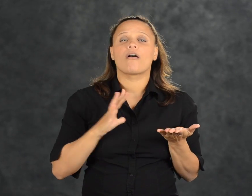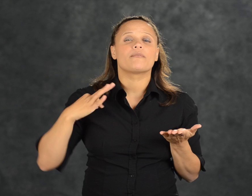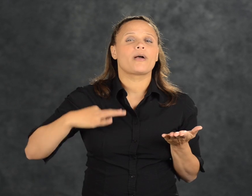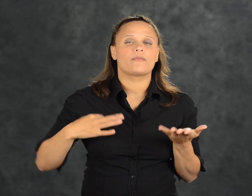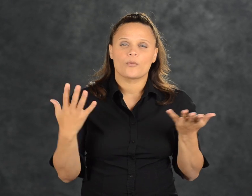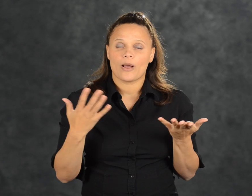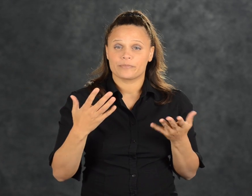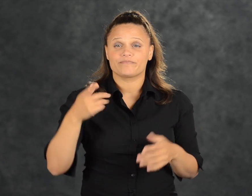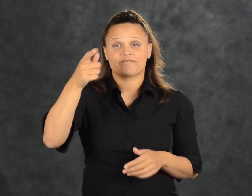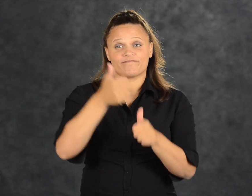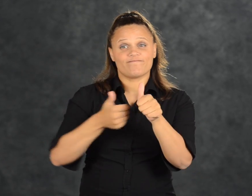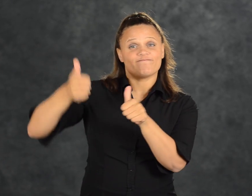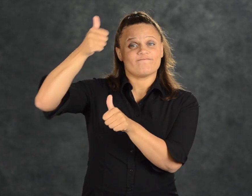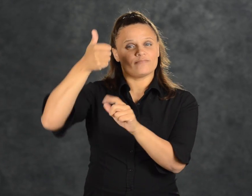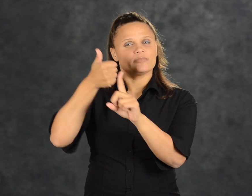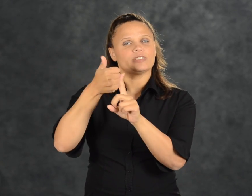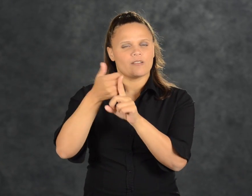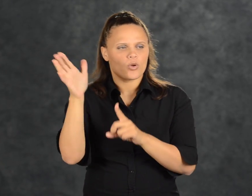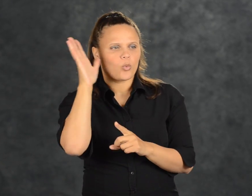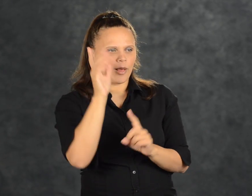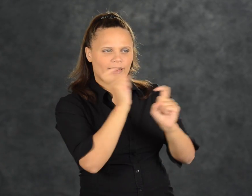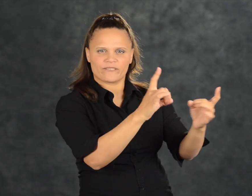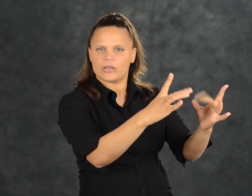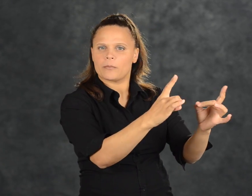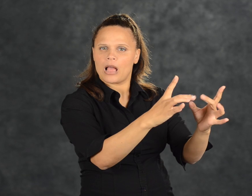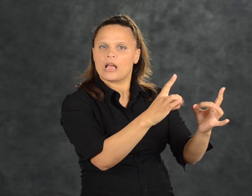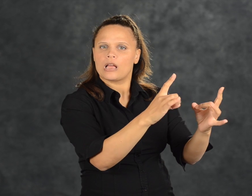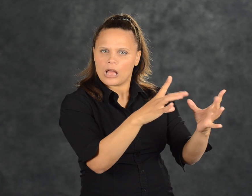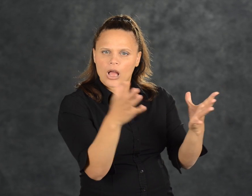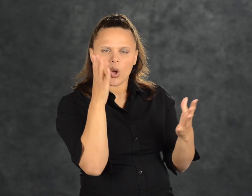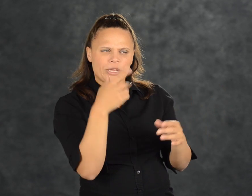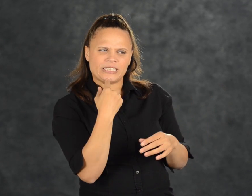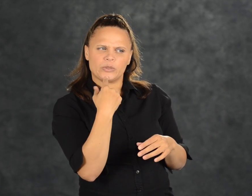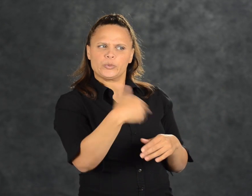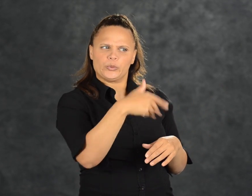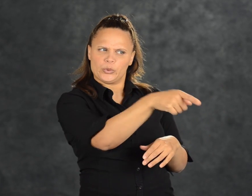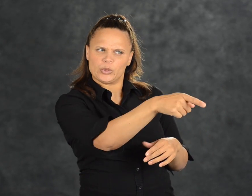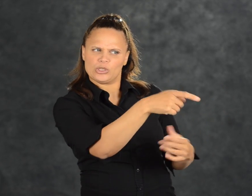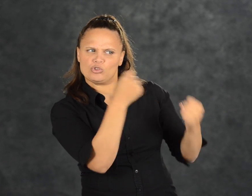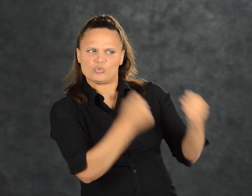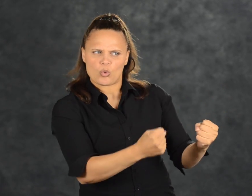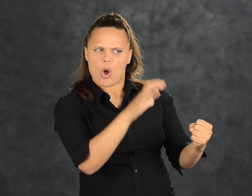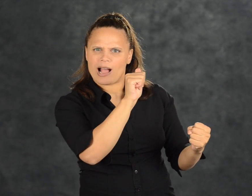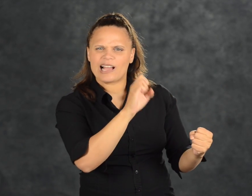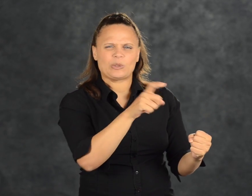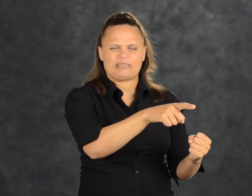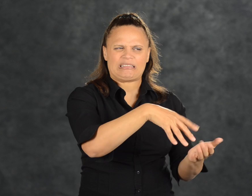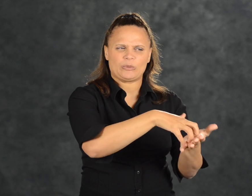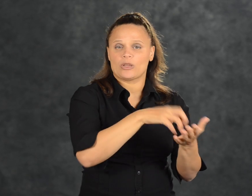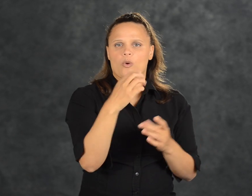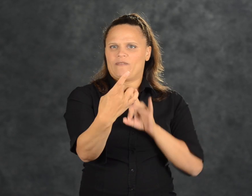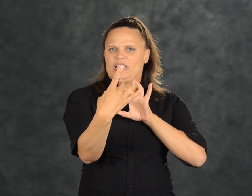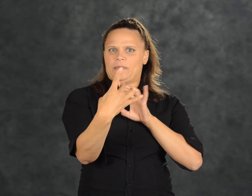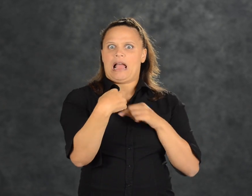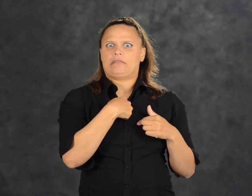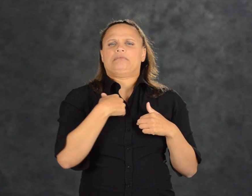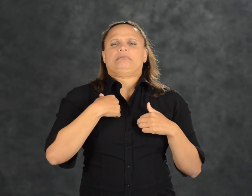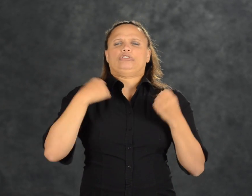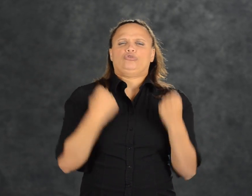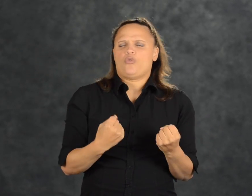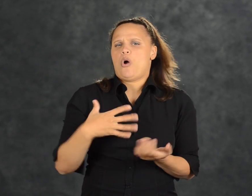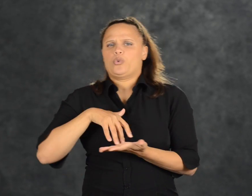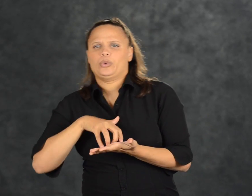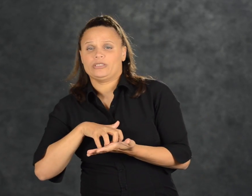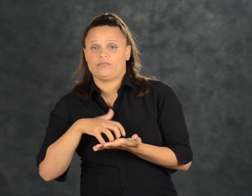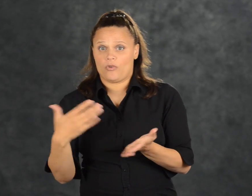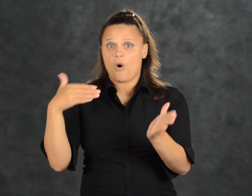(3) probably the most valuable part: privately tell each side about their case's strengths and weaknesses.